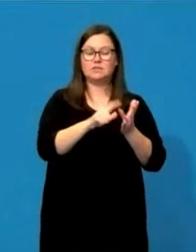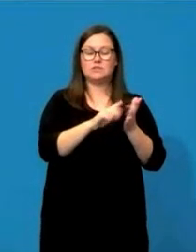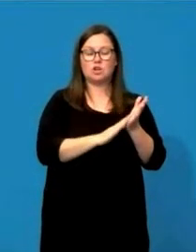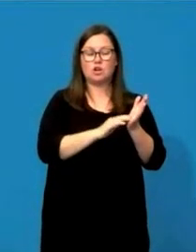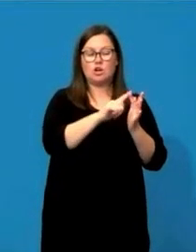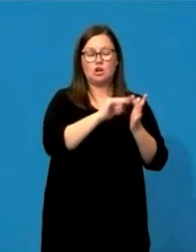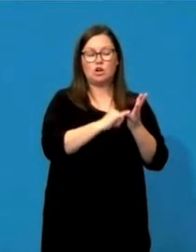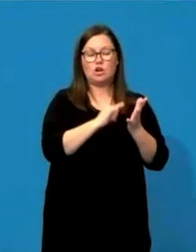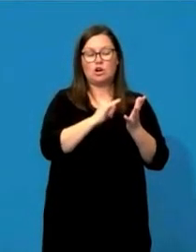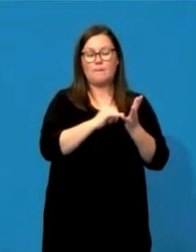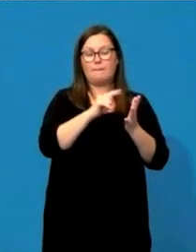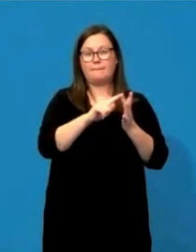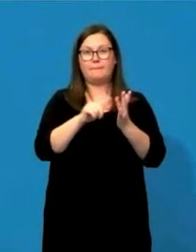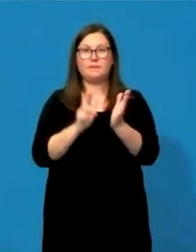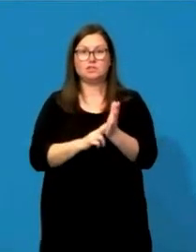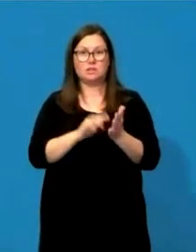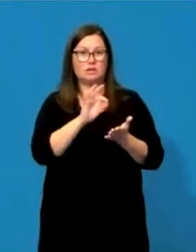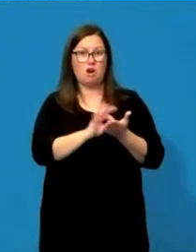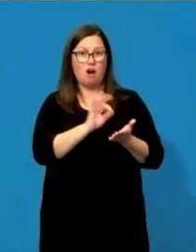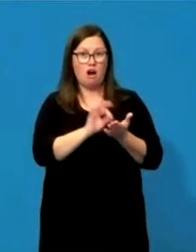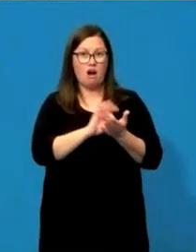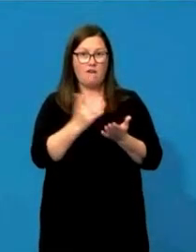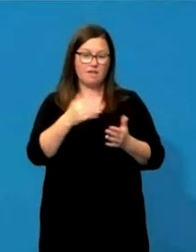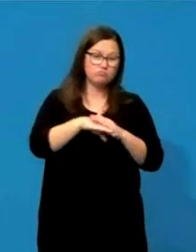seek support from there.